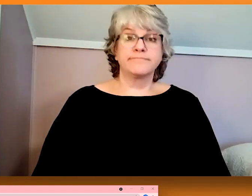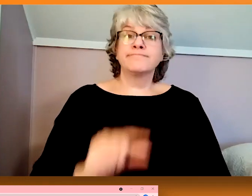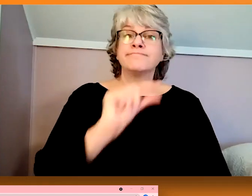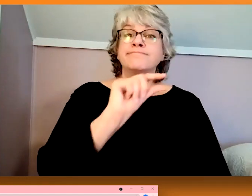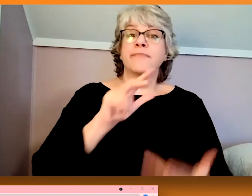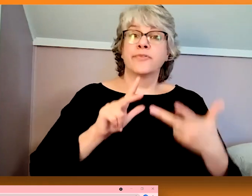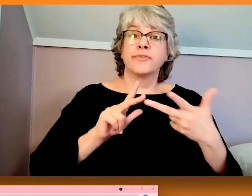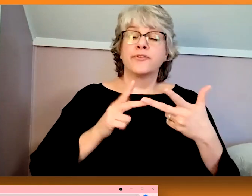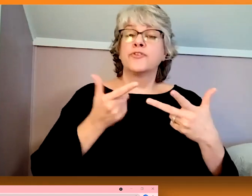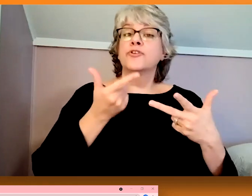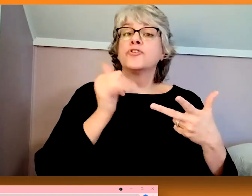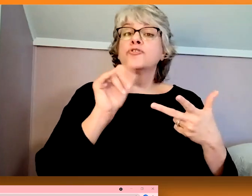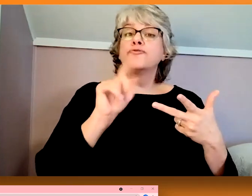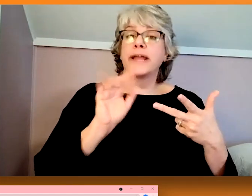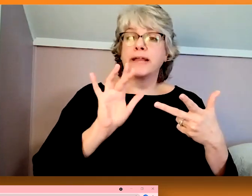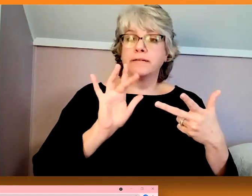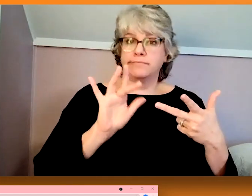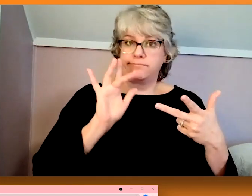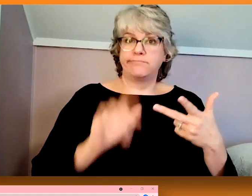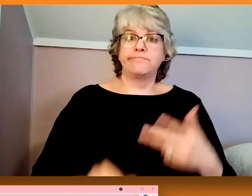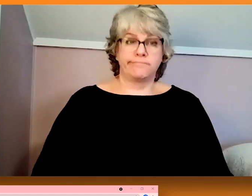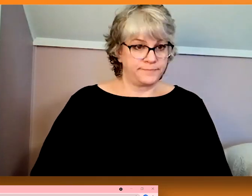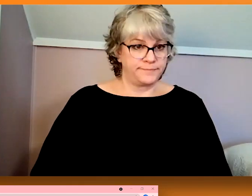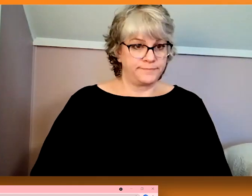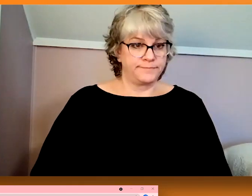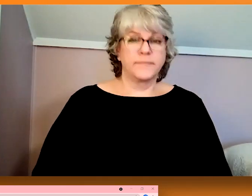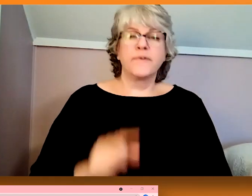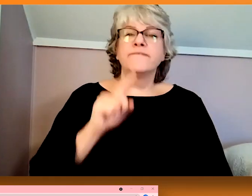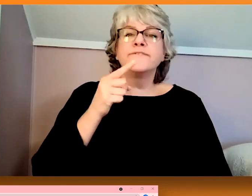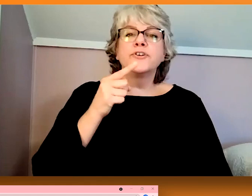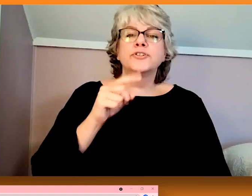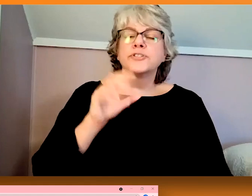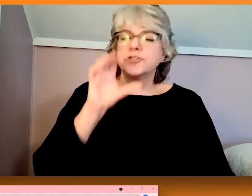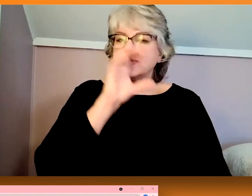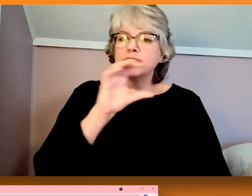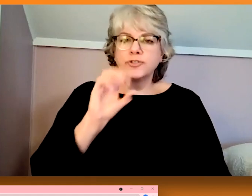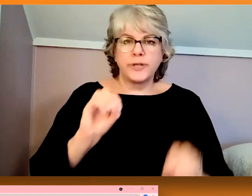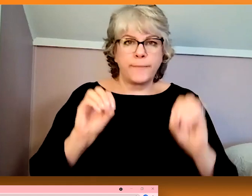on the Grants tab and then Search Grant Opportunities.